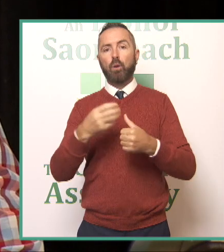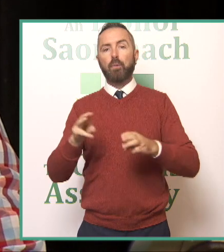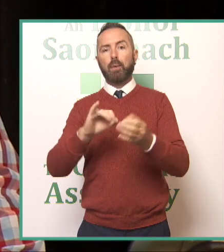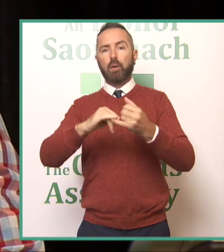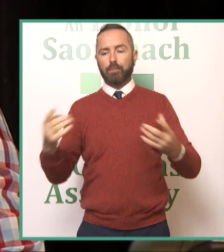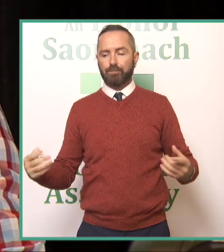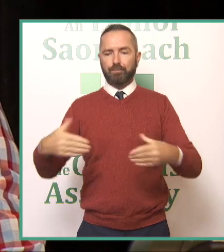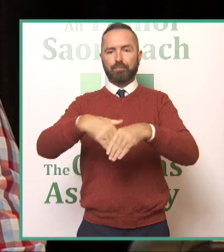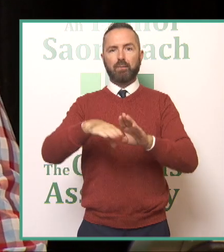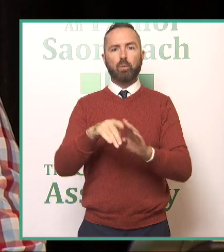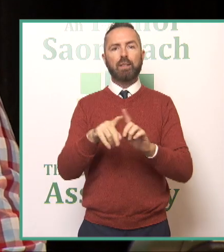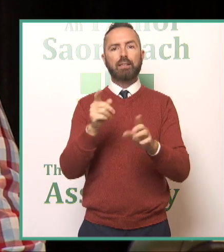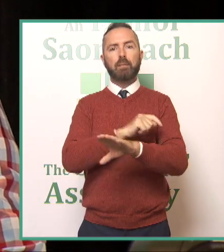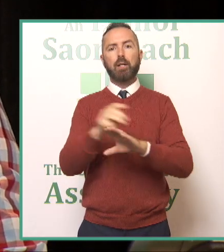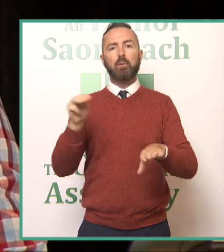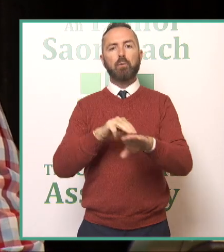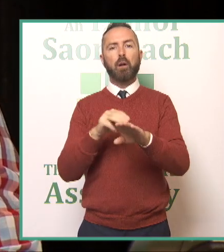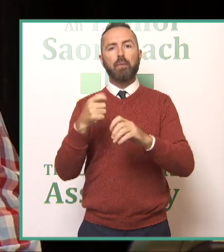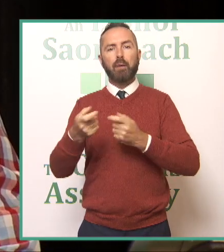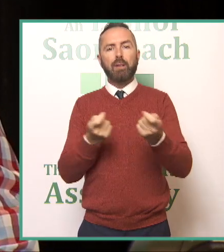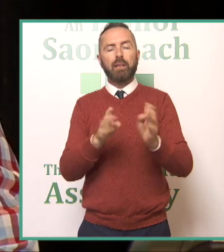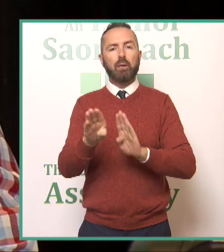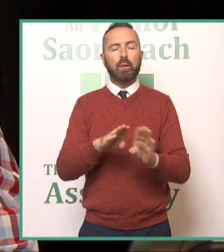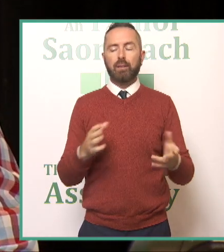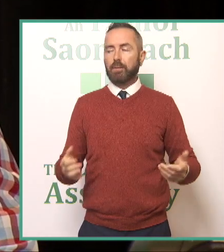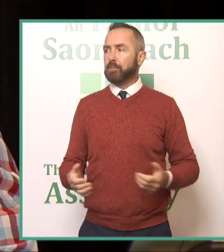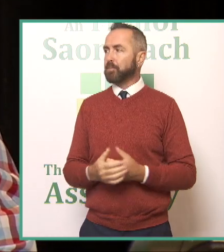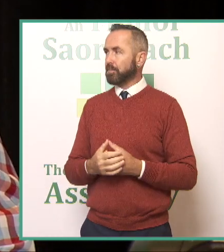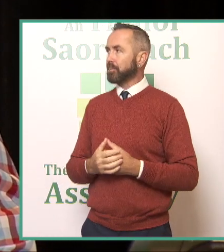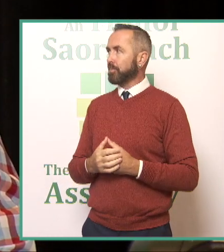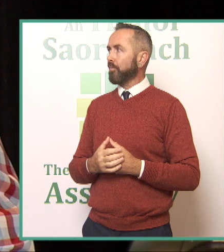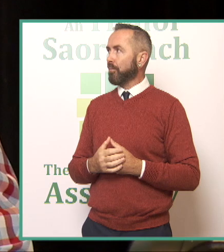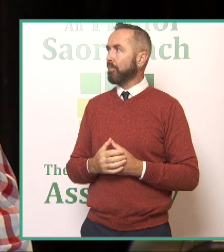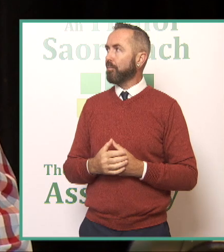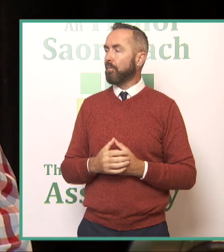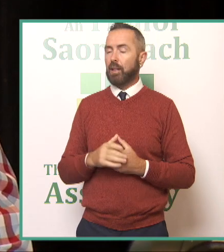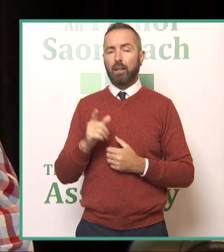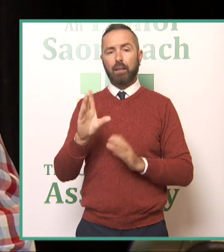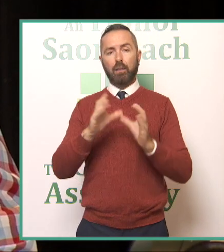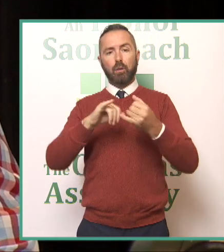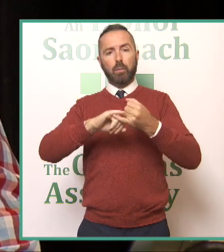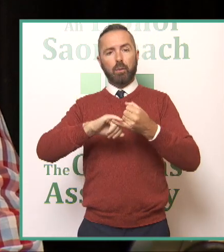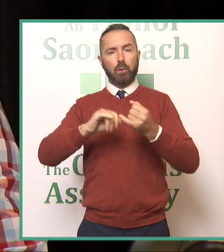with the same sort of problems. We've grappled to it and and dare to people who have come and and advisors